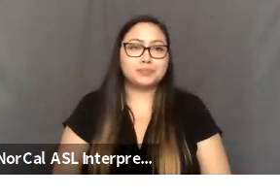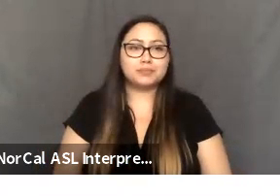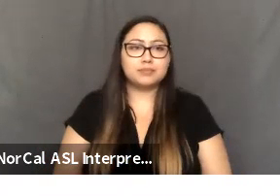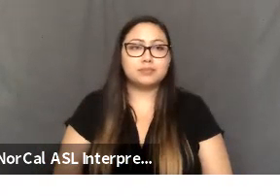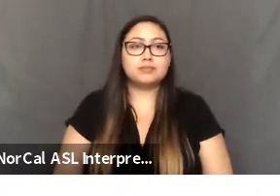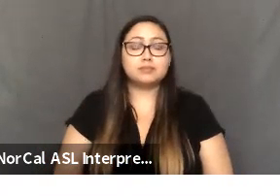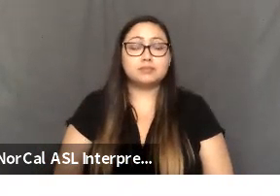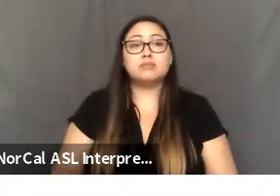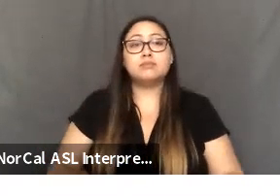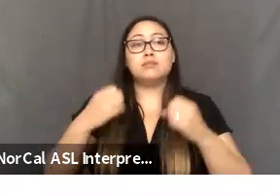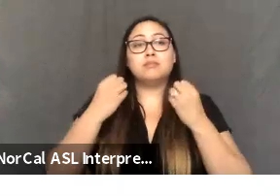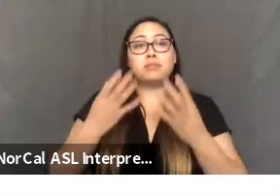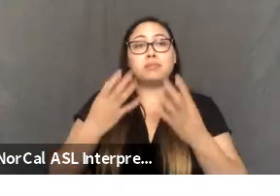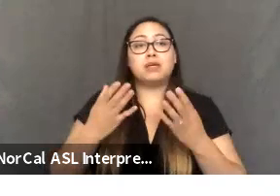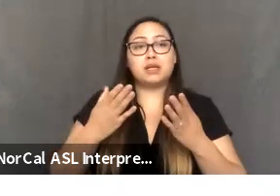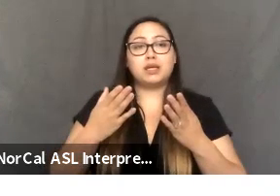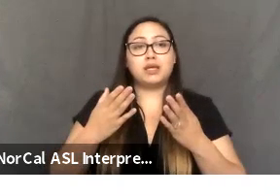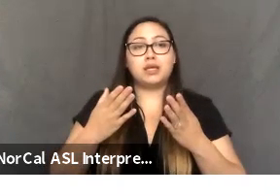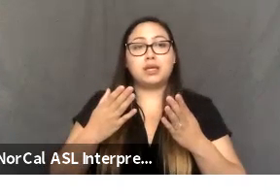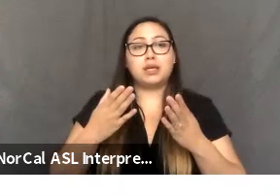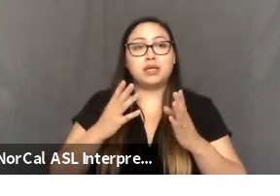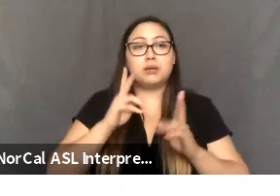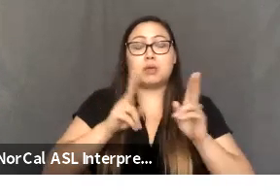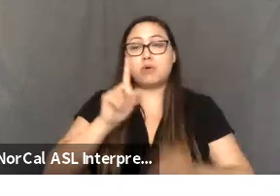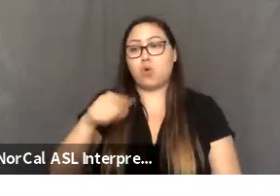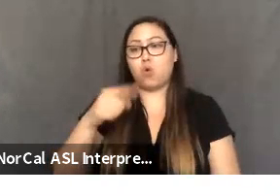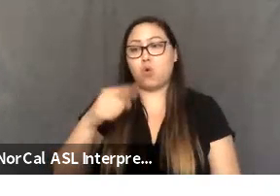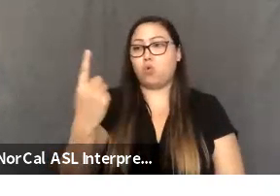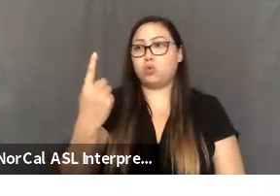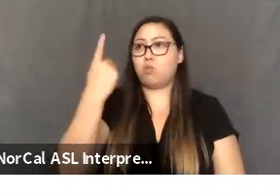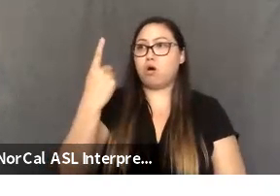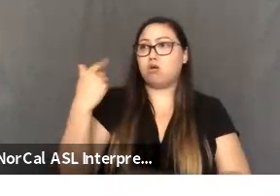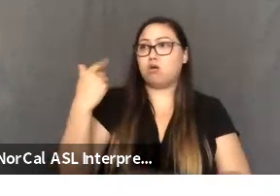Many people were the only person in the role, which they reported as insufficient.